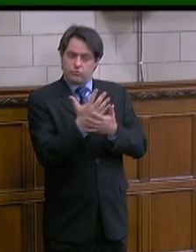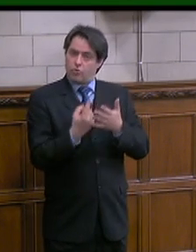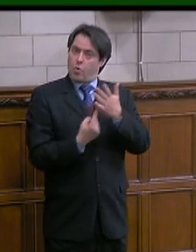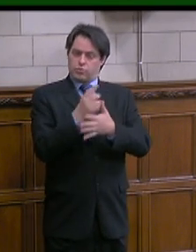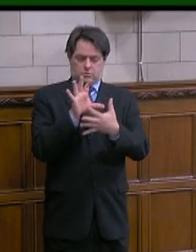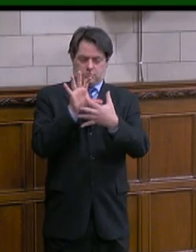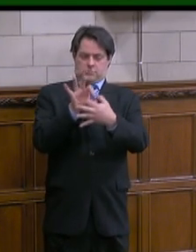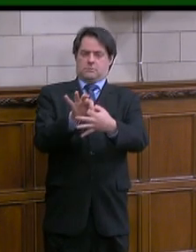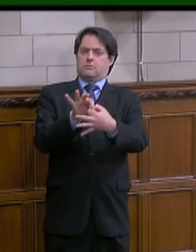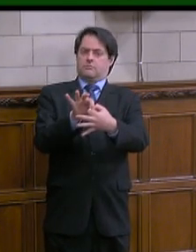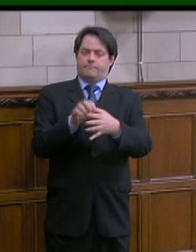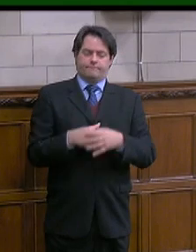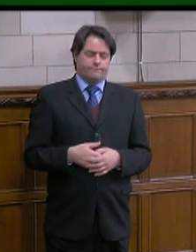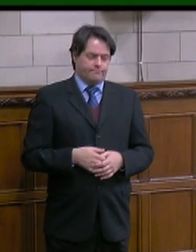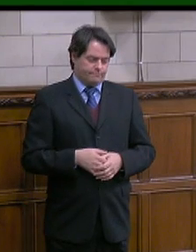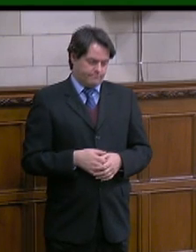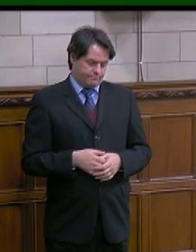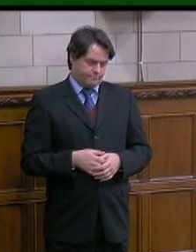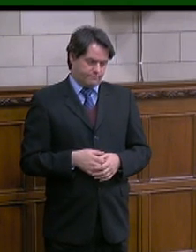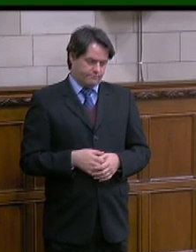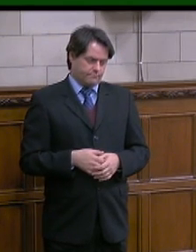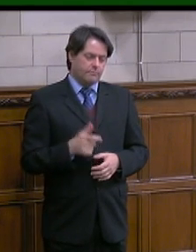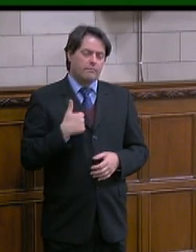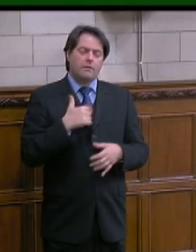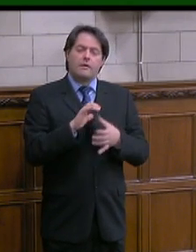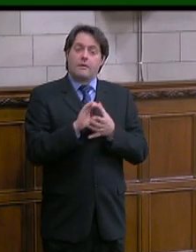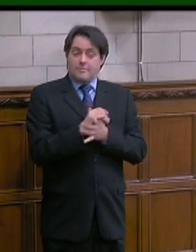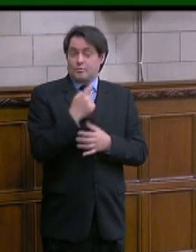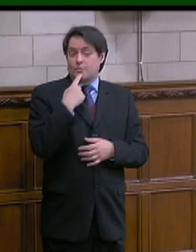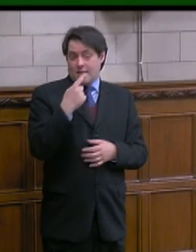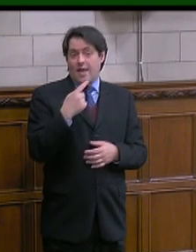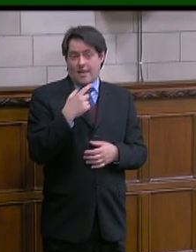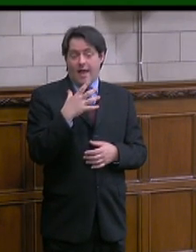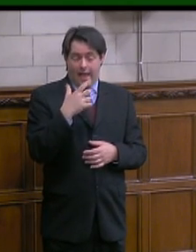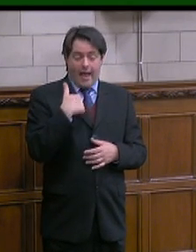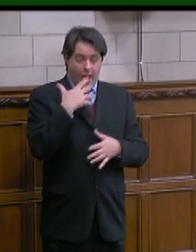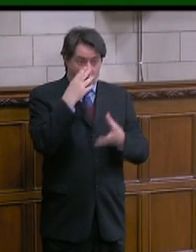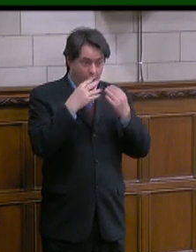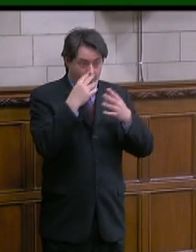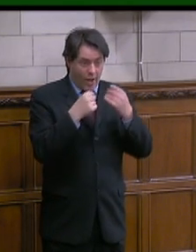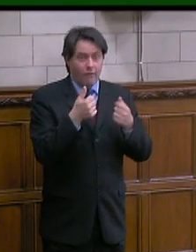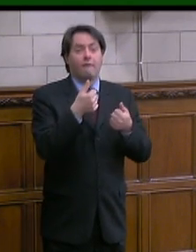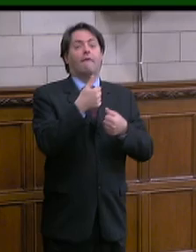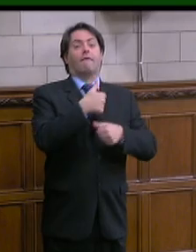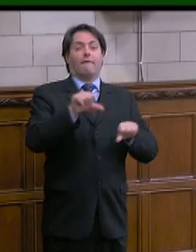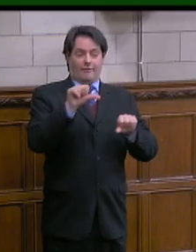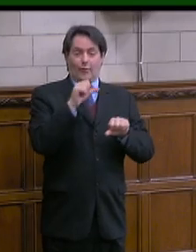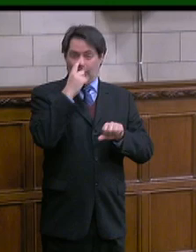I am glad to say that I could one day communicate with my neighbours in Norwich and we were